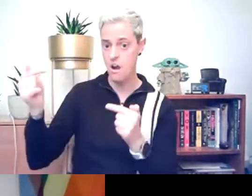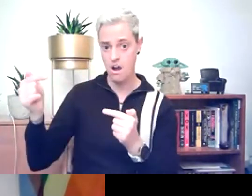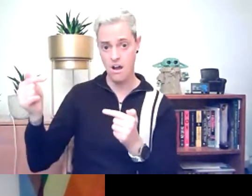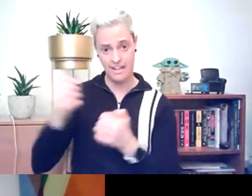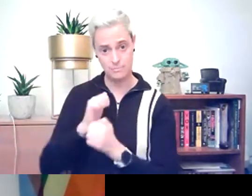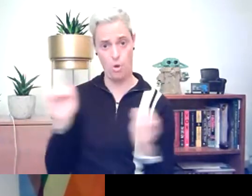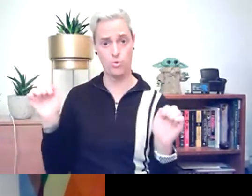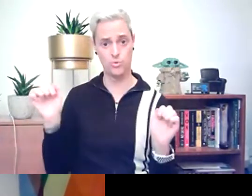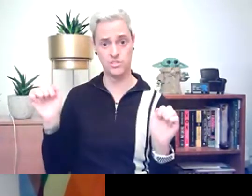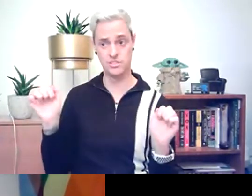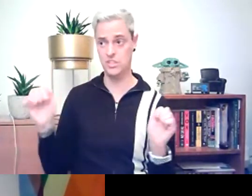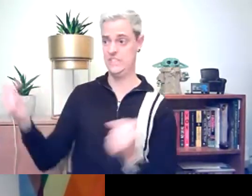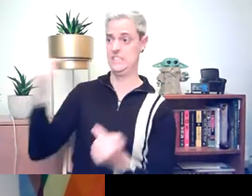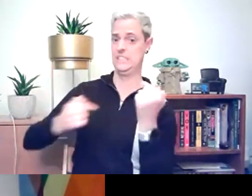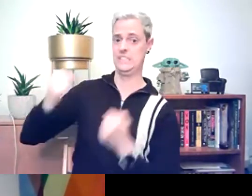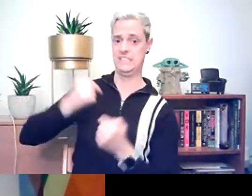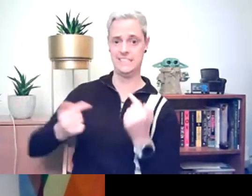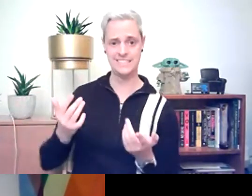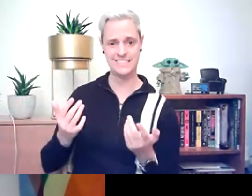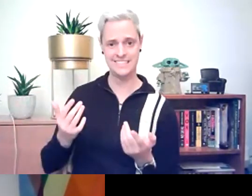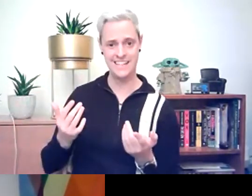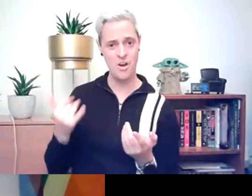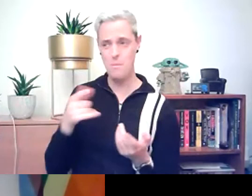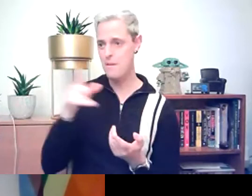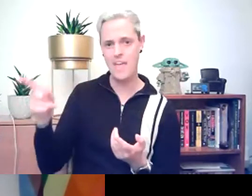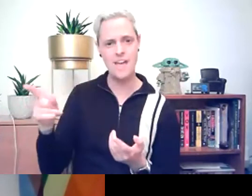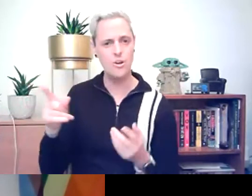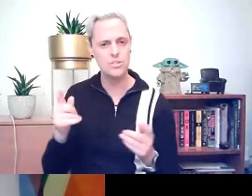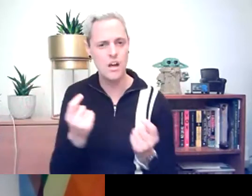18:58:20 with micro aggressions just because they don't know it, it still has an impact